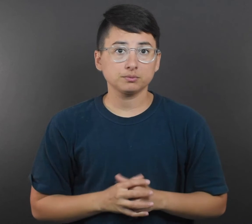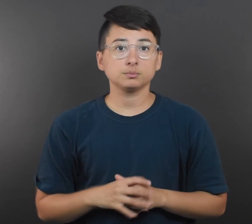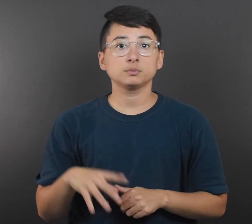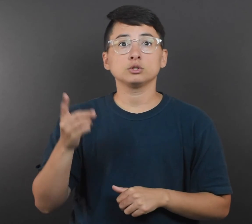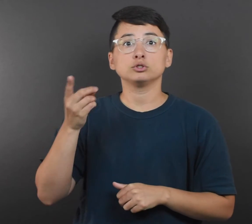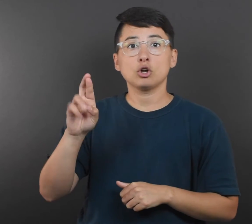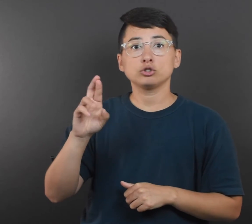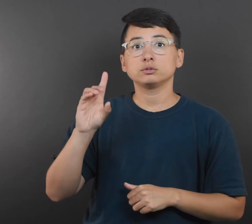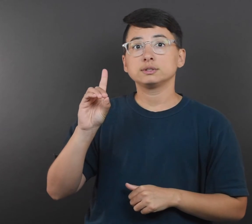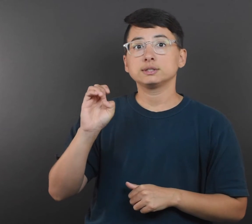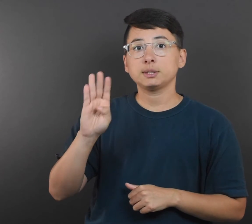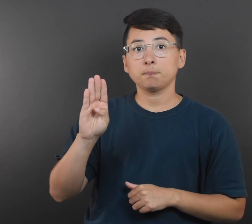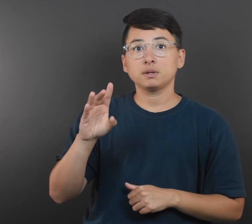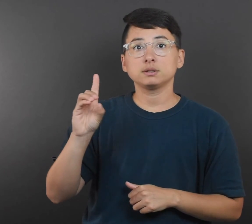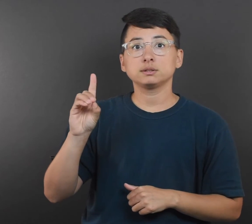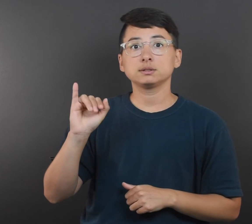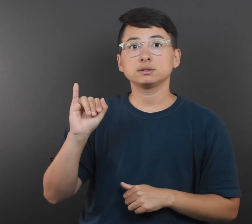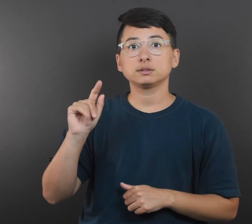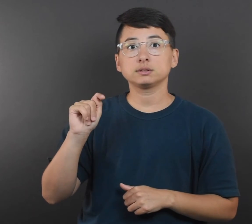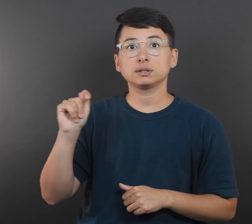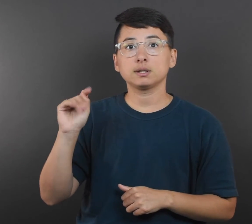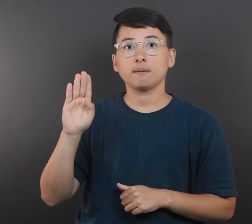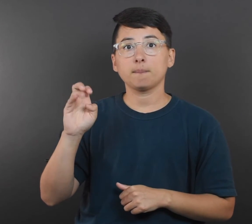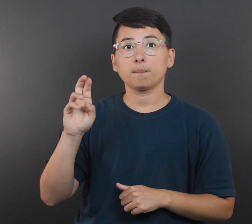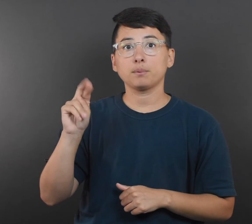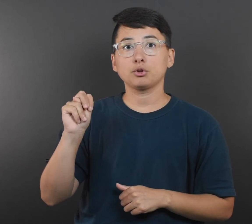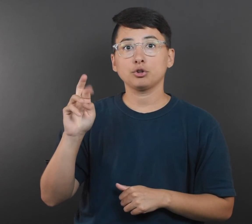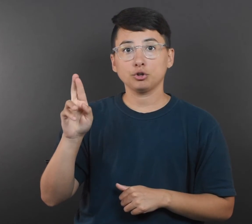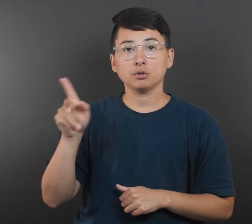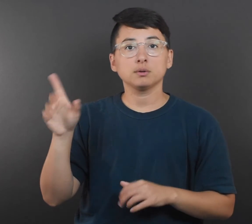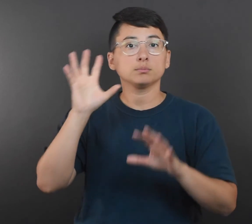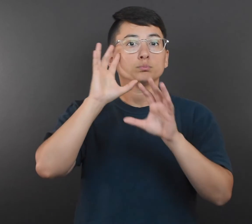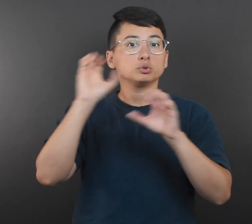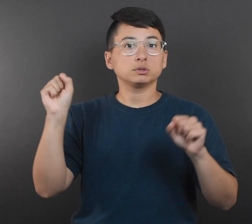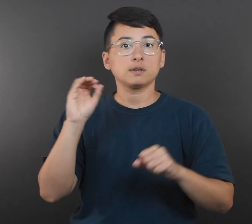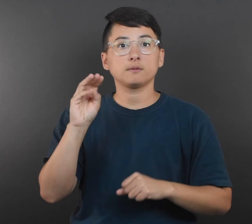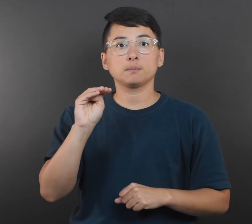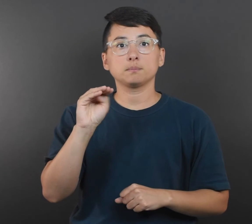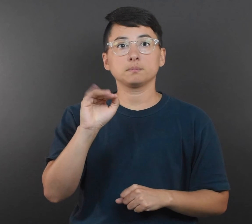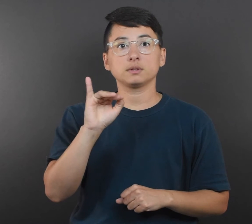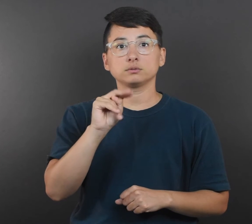“As a family physician, I’m so pleased that our youngest Minnesotans are finally eligible